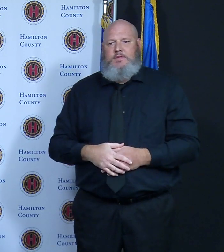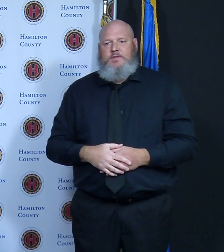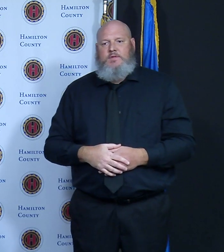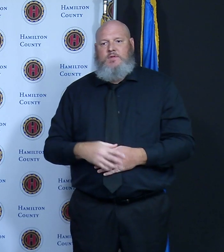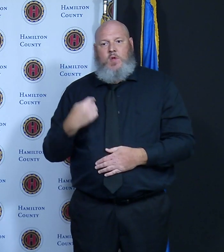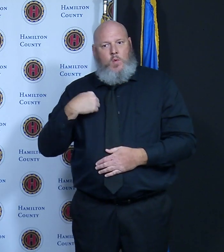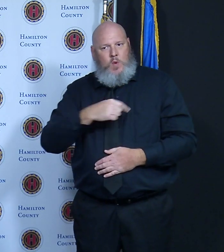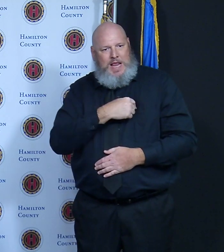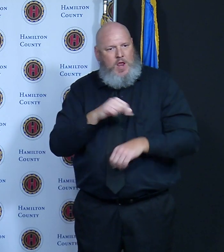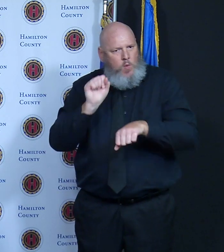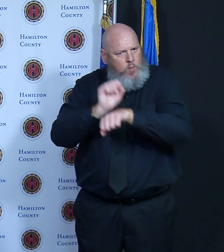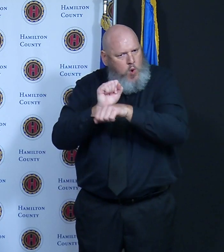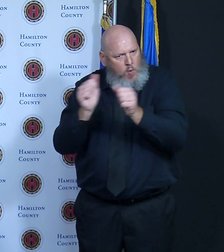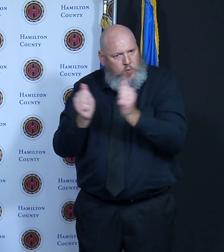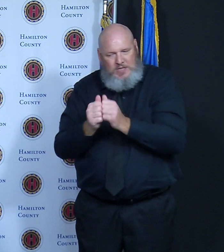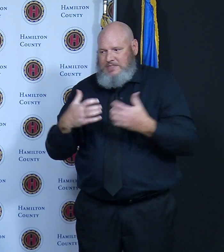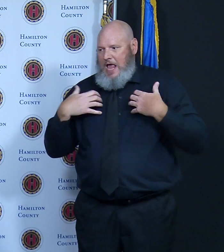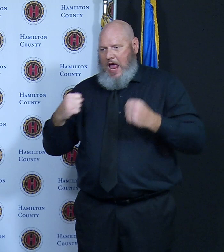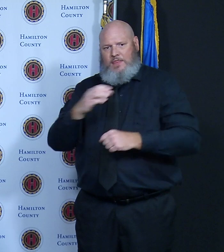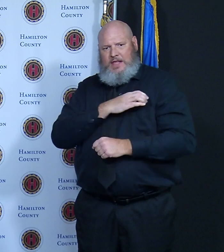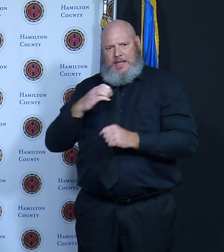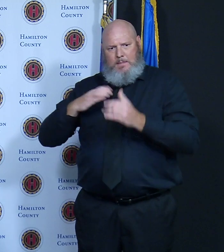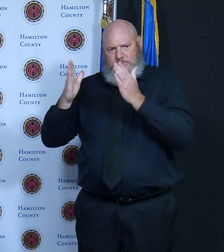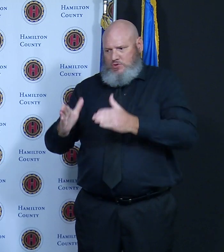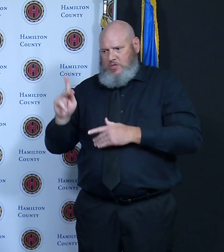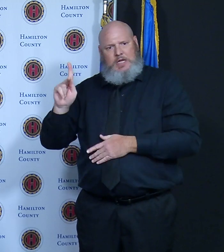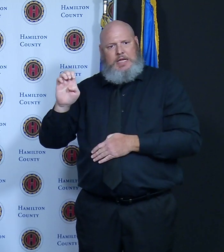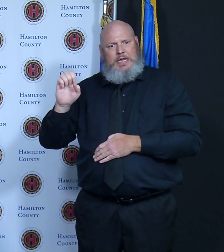anything locally but right now that's been coordinated through director acting